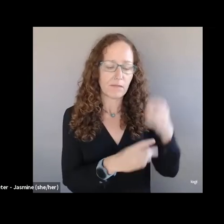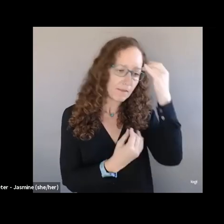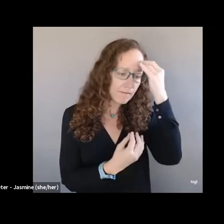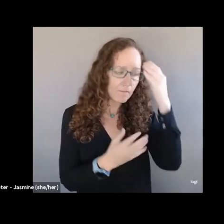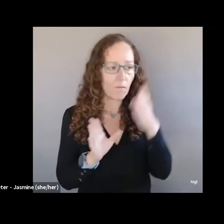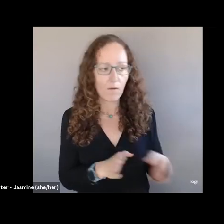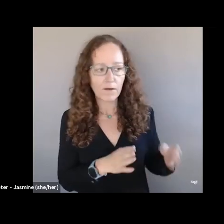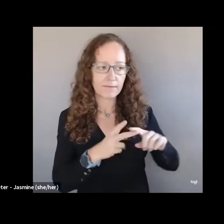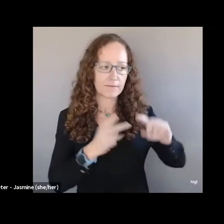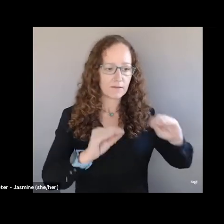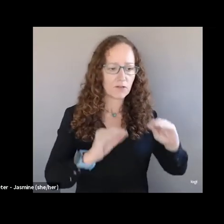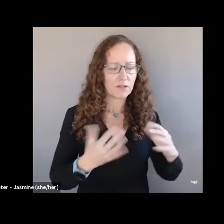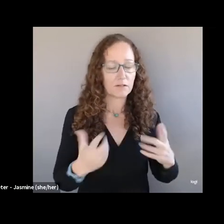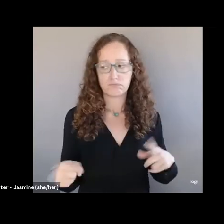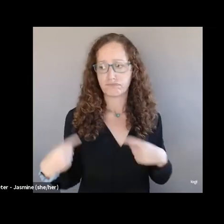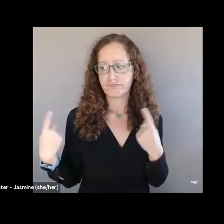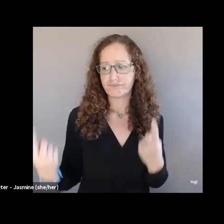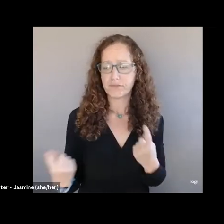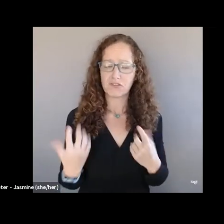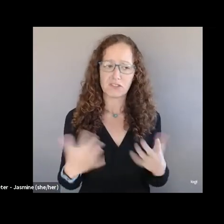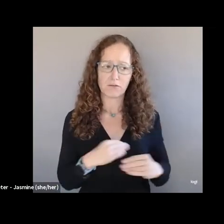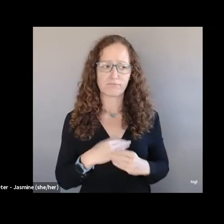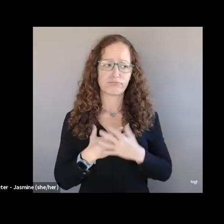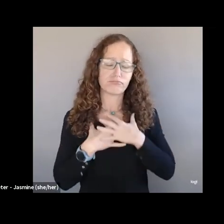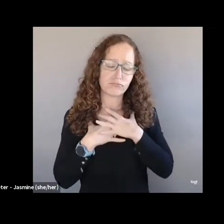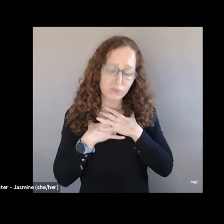through her work and through how she shows up in space. Dr. Li